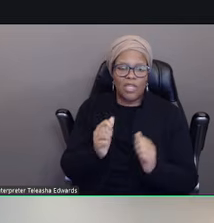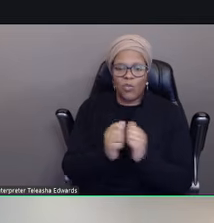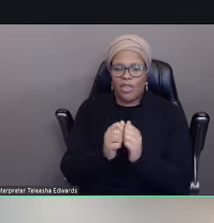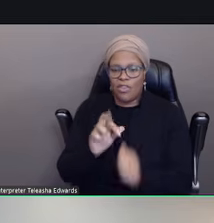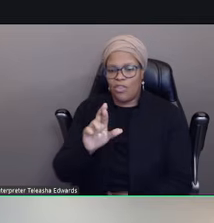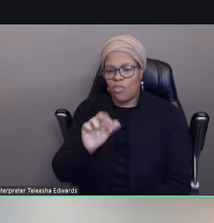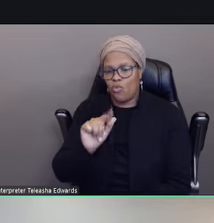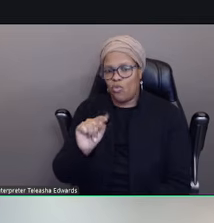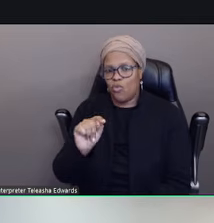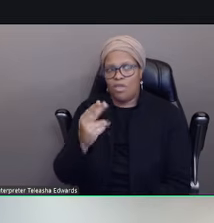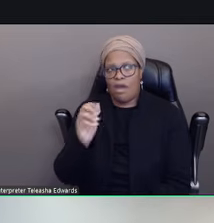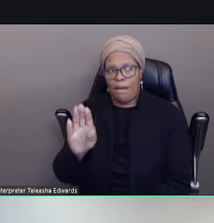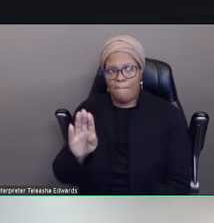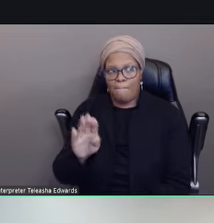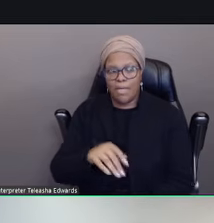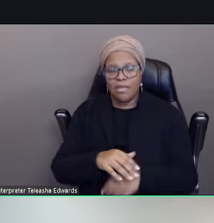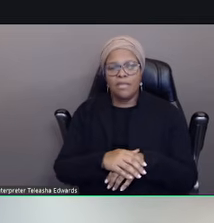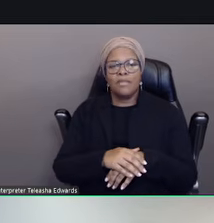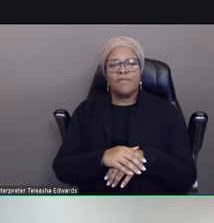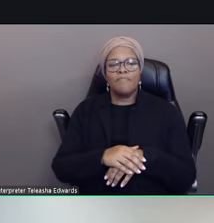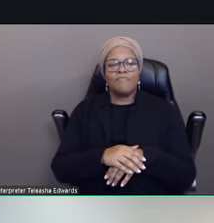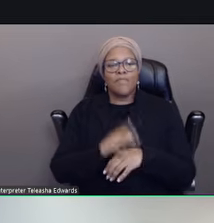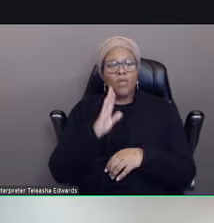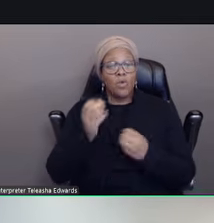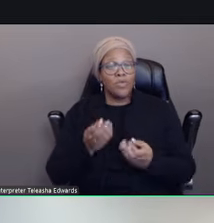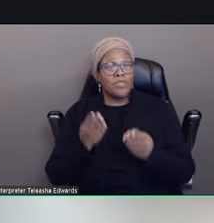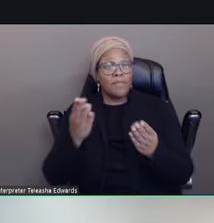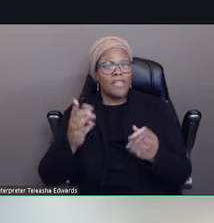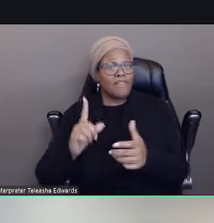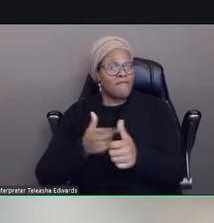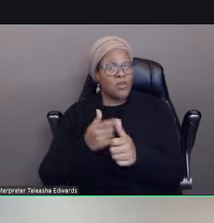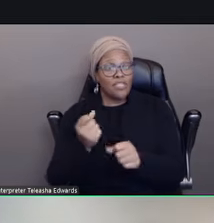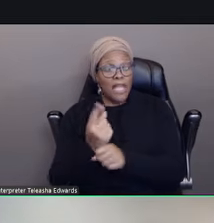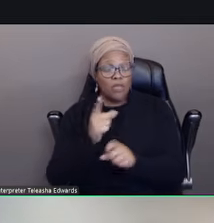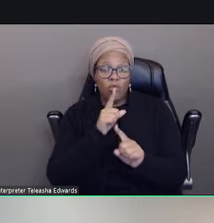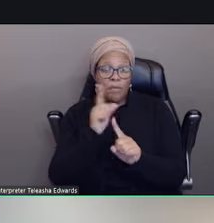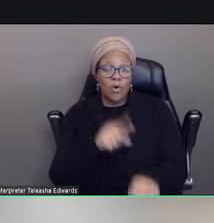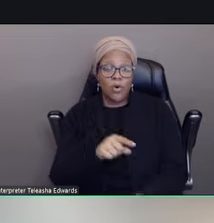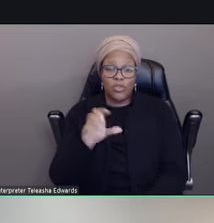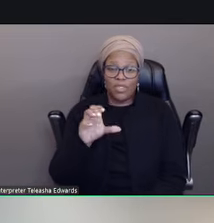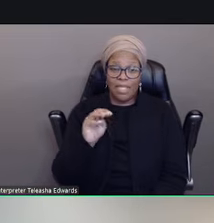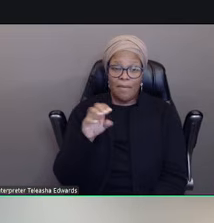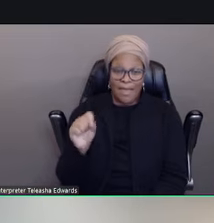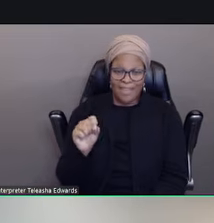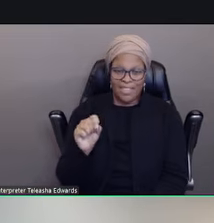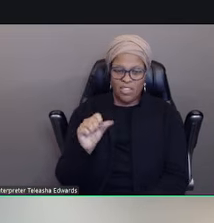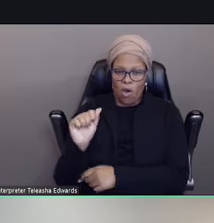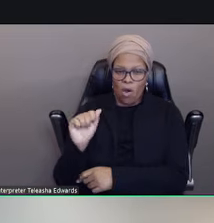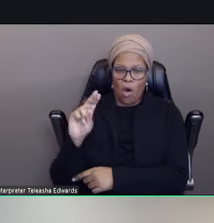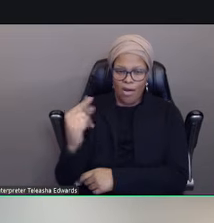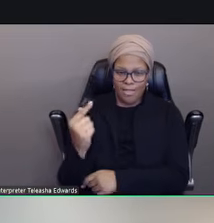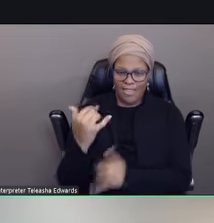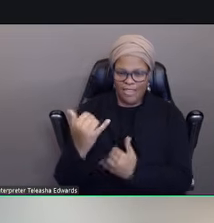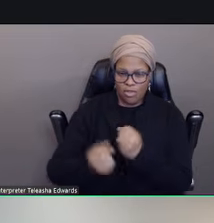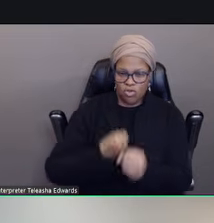Uh we will submit our first annual report to CMS in August of this year and we will continue to